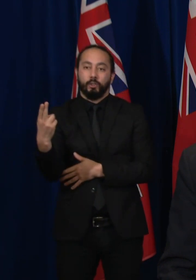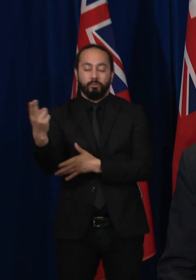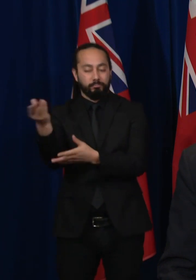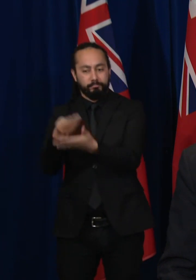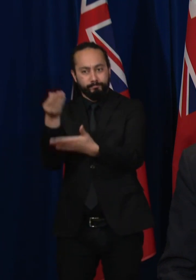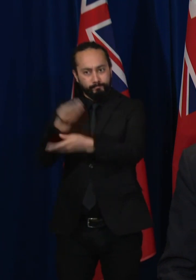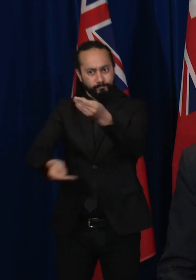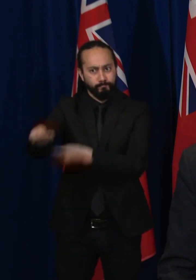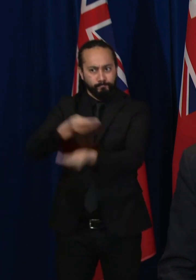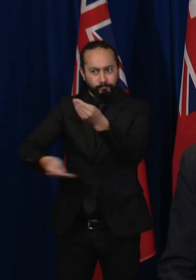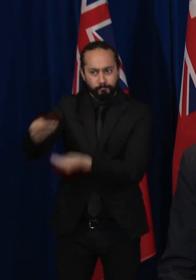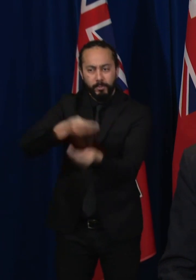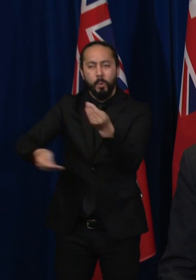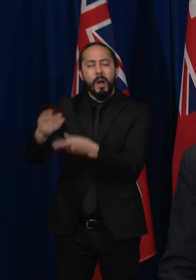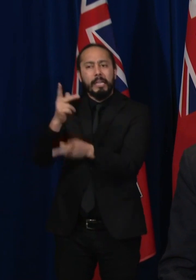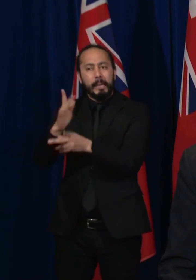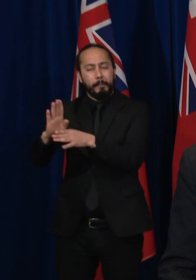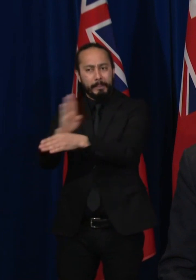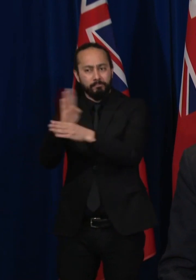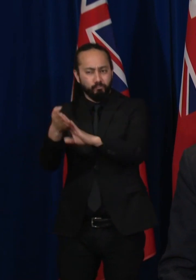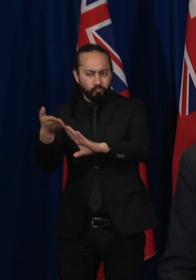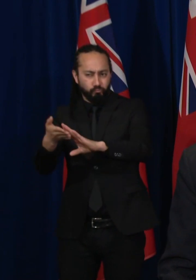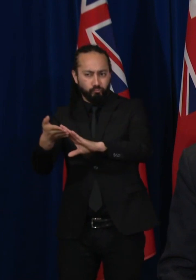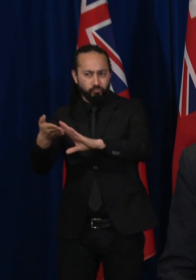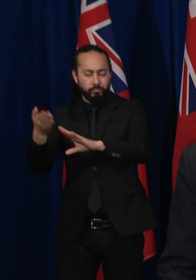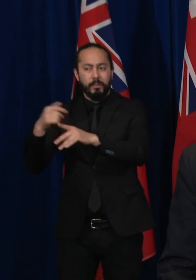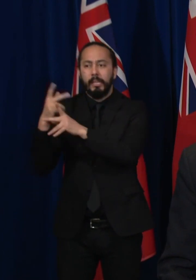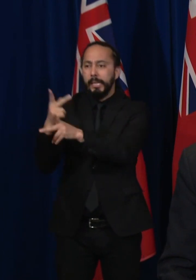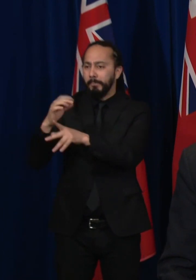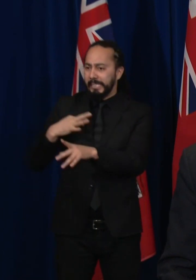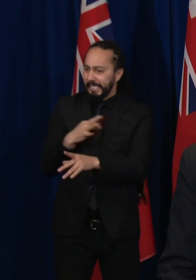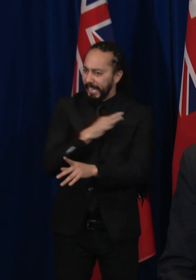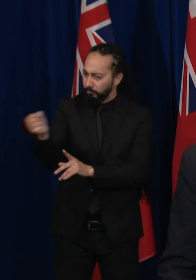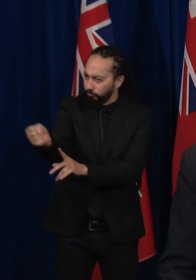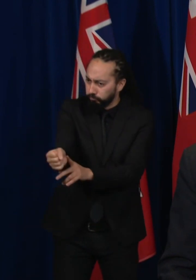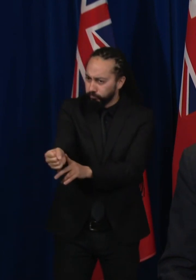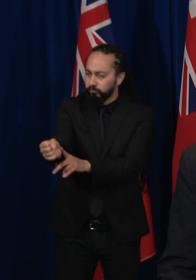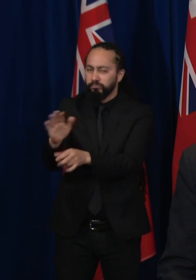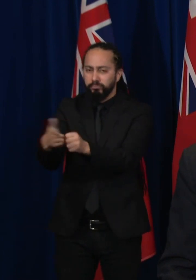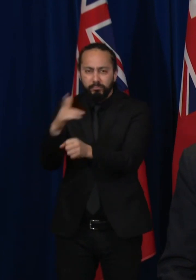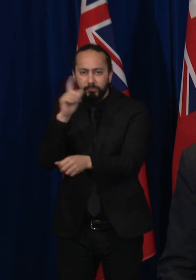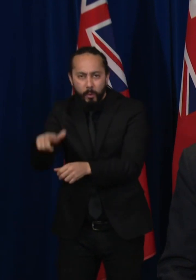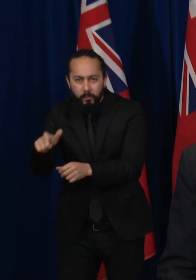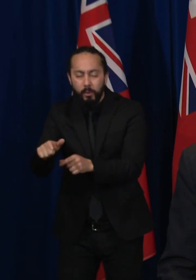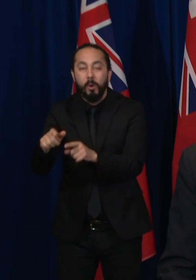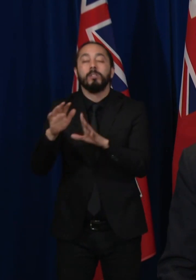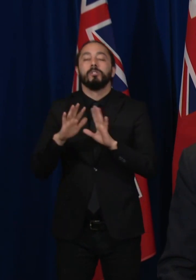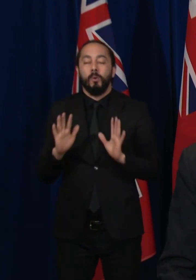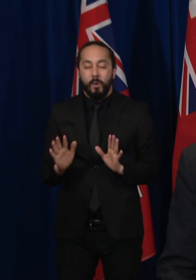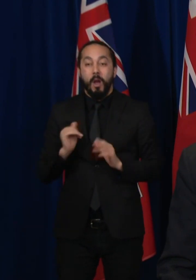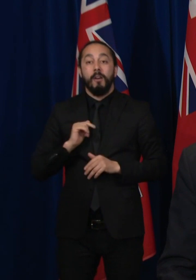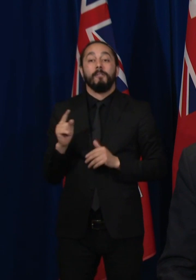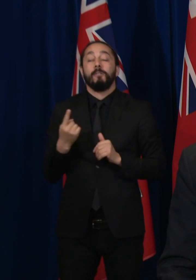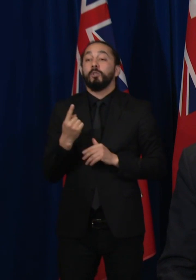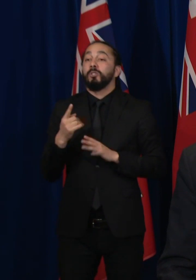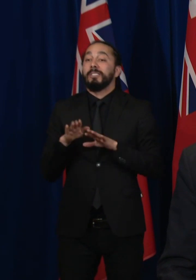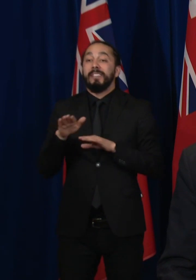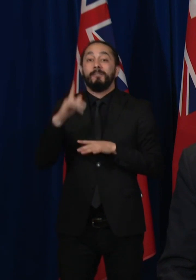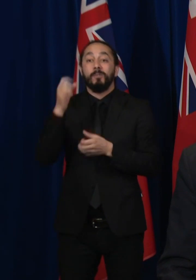they can keep the lights on and employers on the payroll. gave the last full measure of devotion -- That's why as part of our first steps to support employers I announce we're making $10